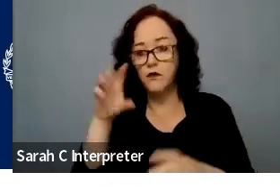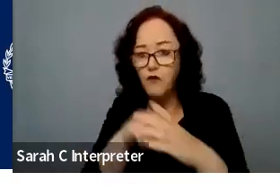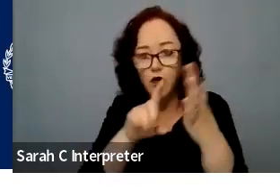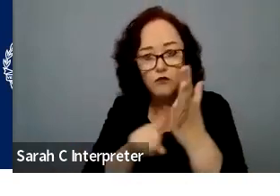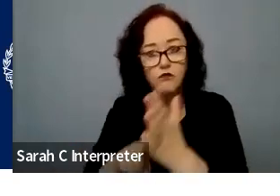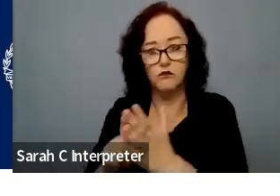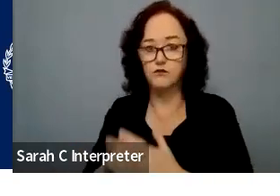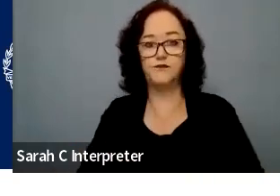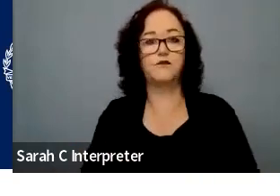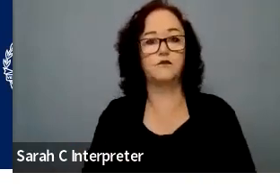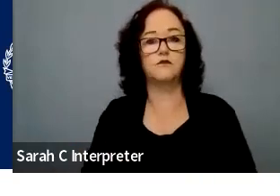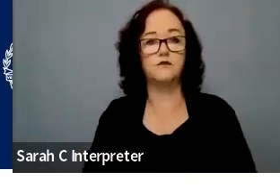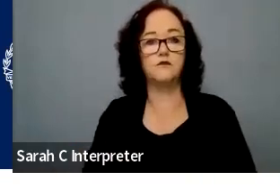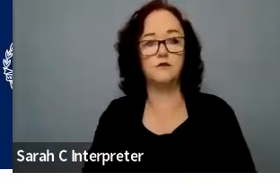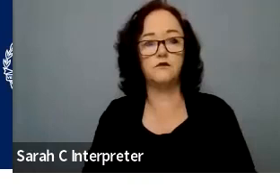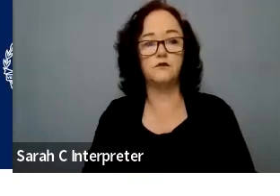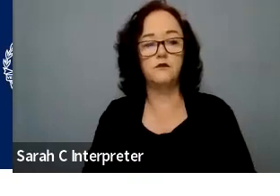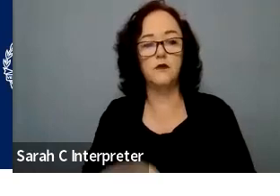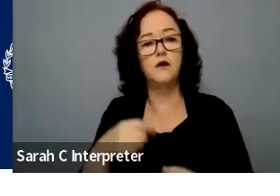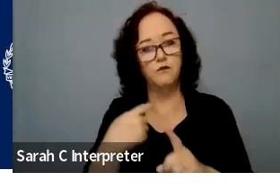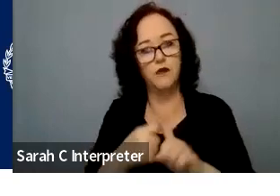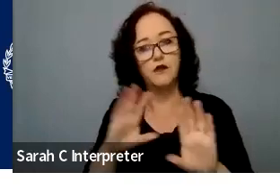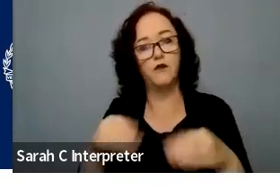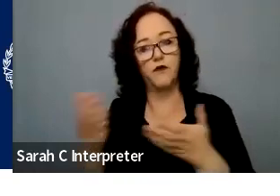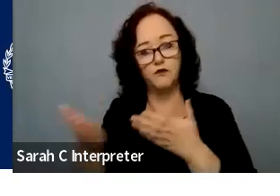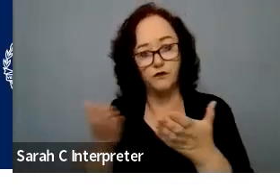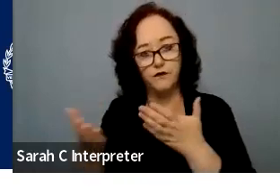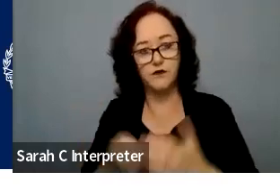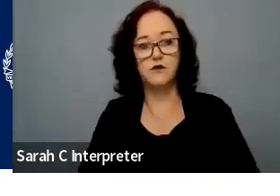The College of Nursing is the only, this is the thing I keep repeating, the only health related